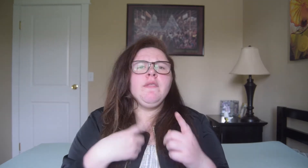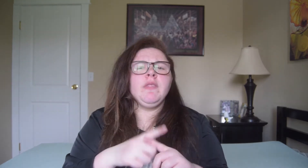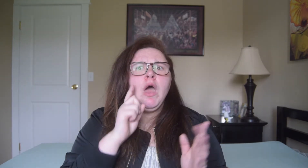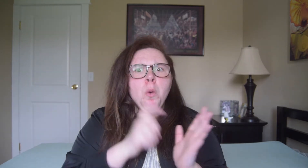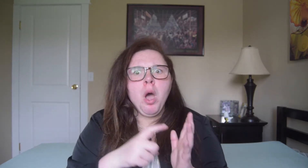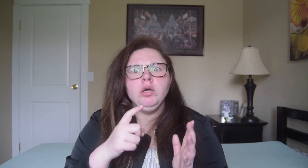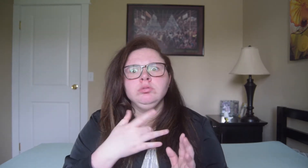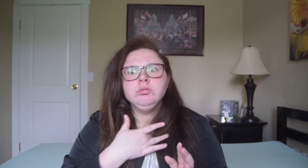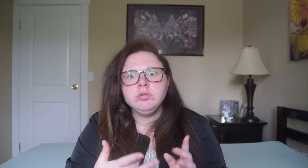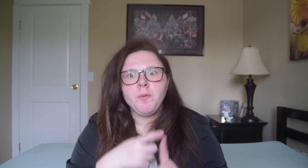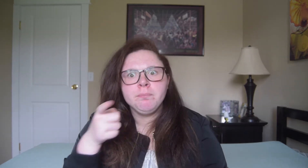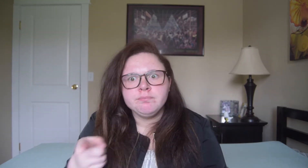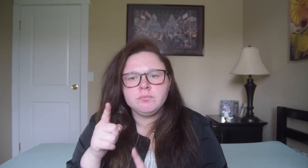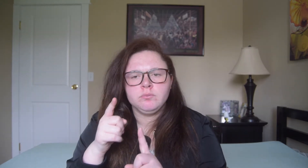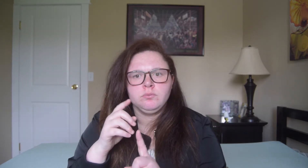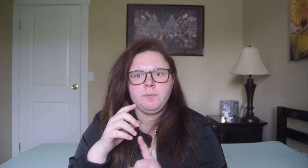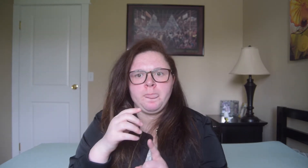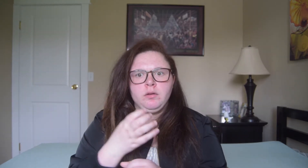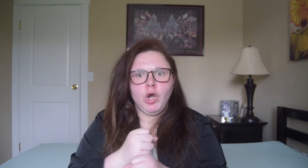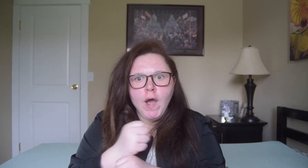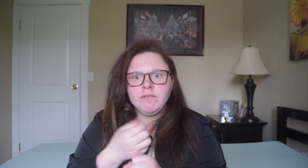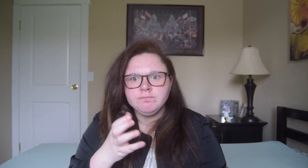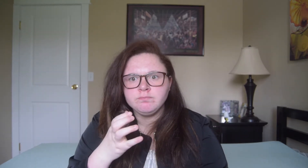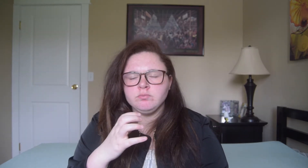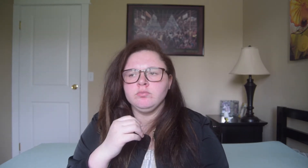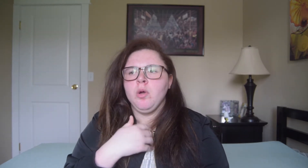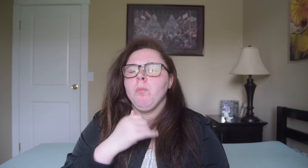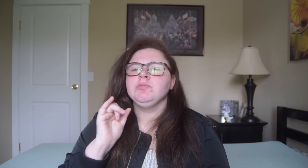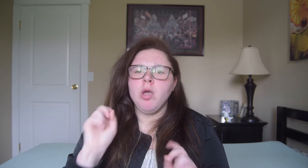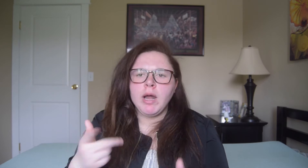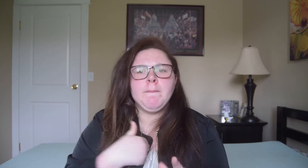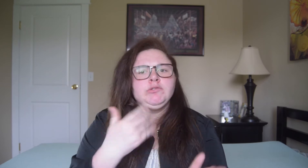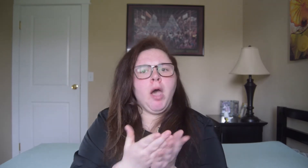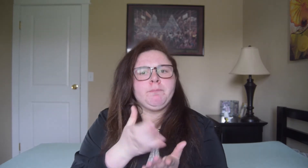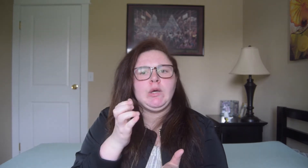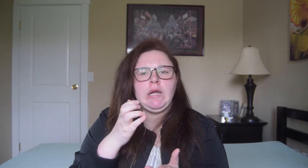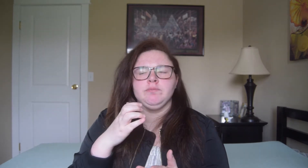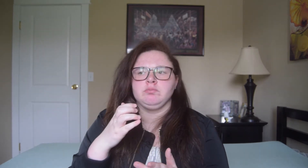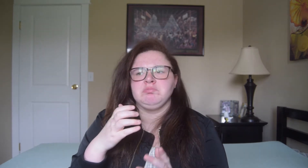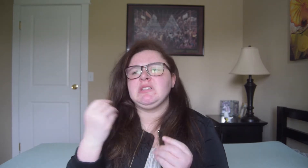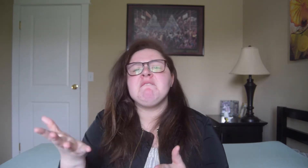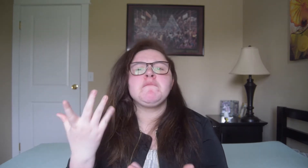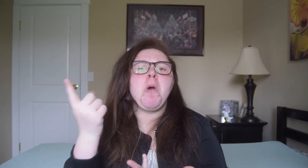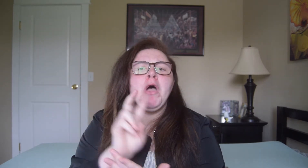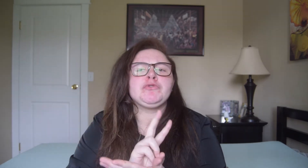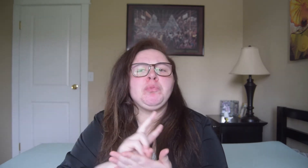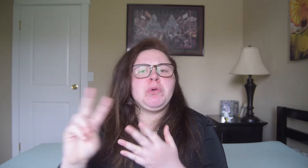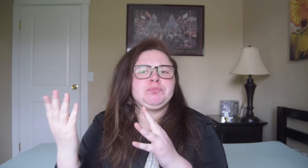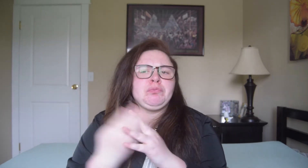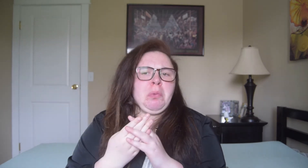Then I started to notice that it was coming from coffee. So I wanted to stop and take a break for 1-2 weeks